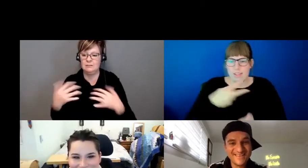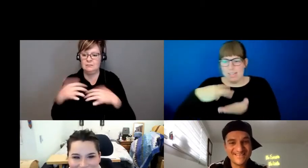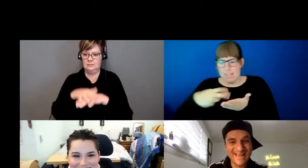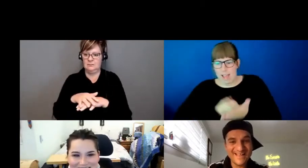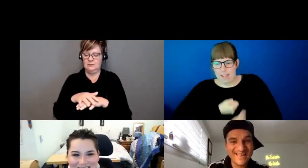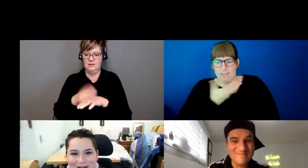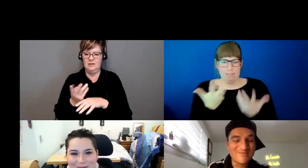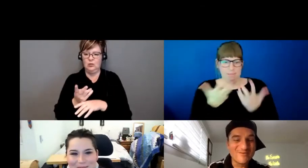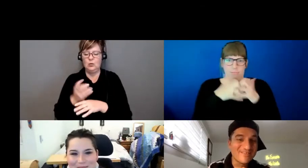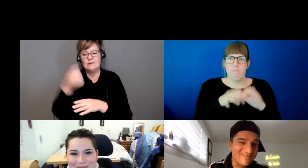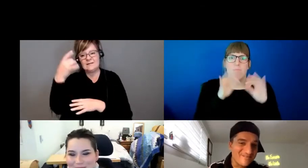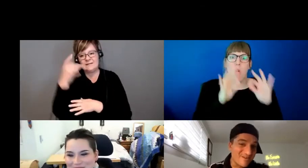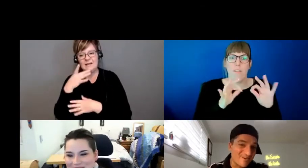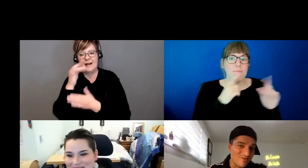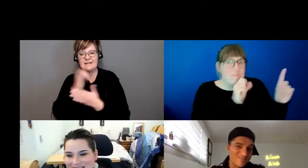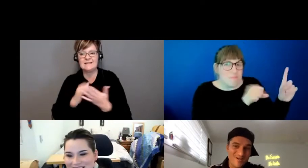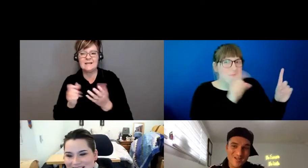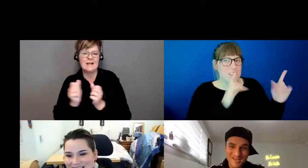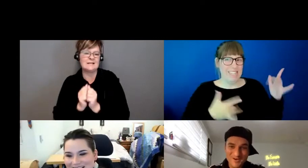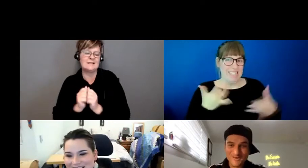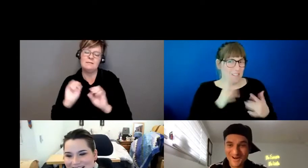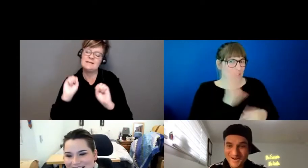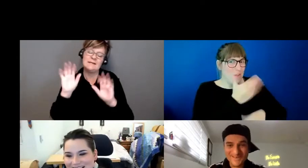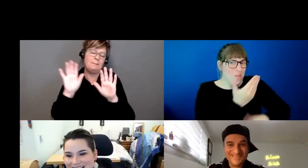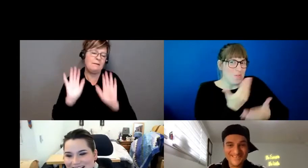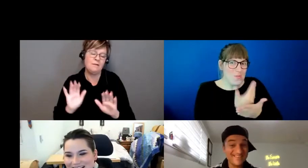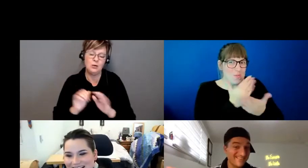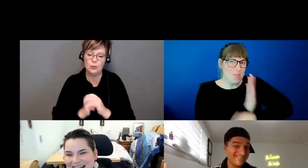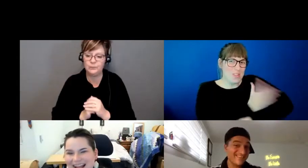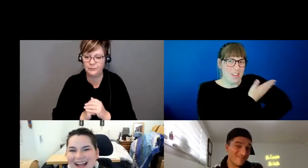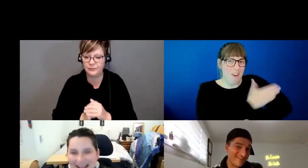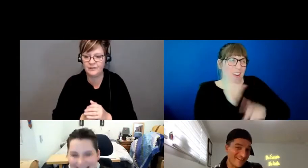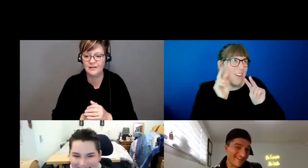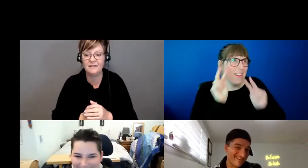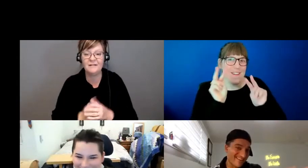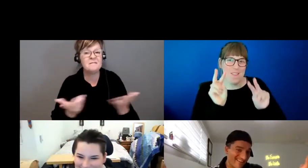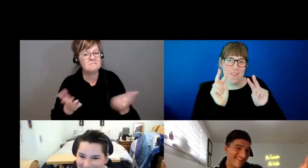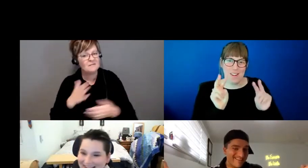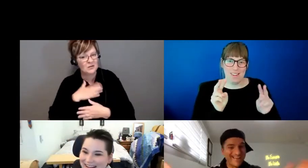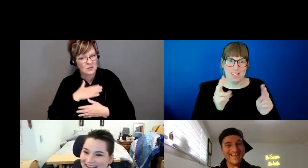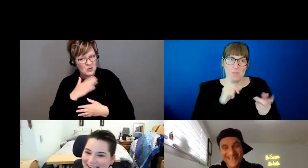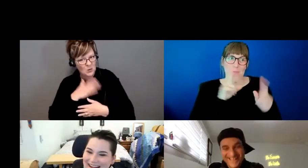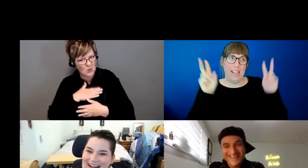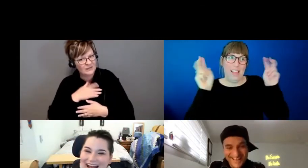Luca: I'M SO EXCITED FOR YOUR NEW SONG "HERE WE ARE" BECAUSE THIS IS HERE WE ARE.